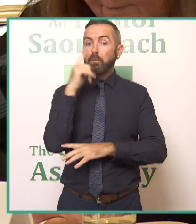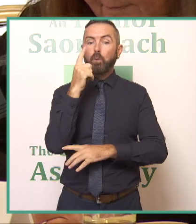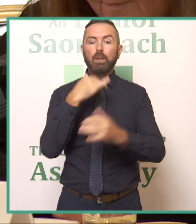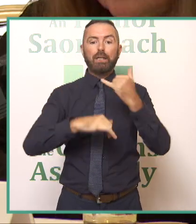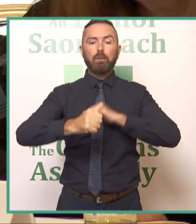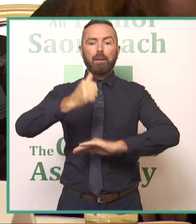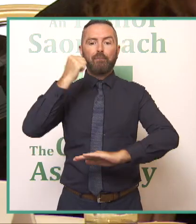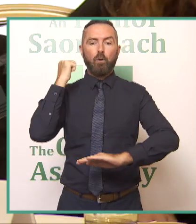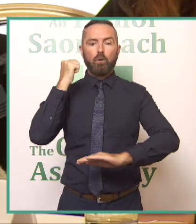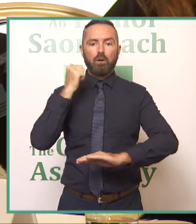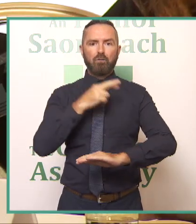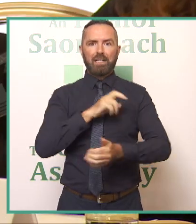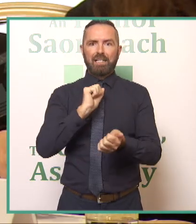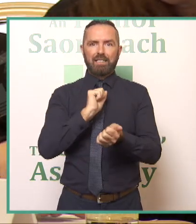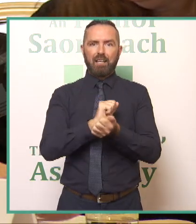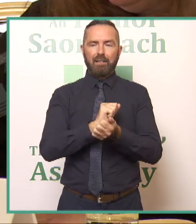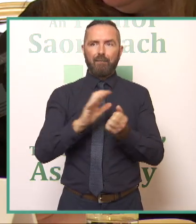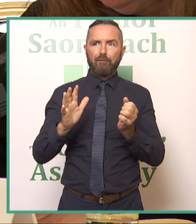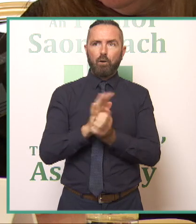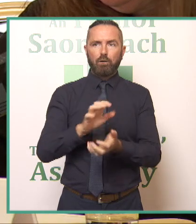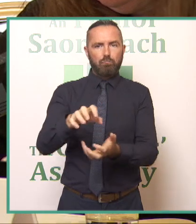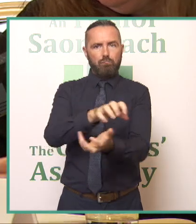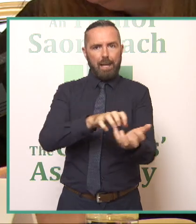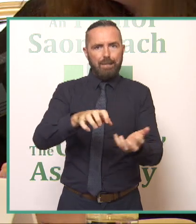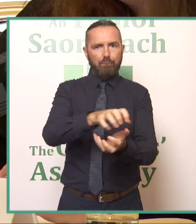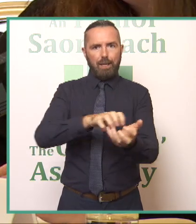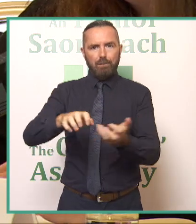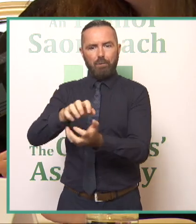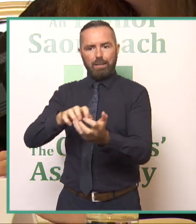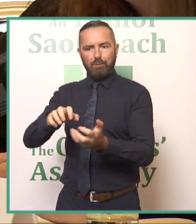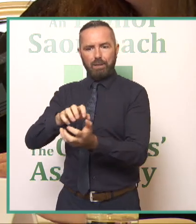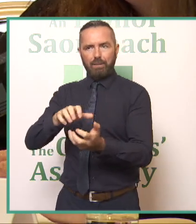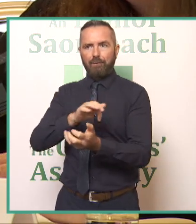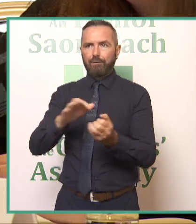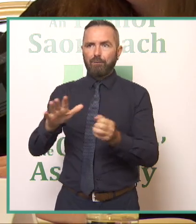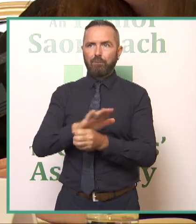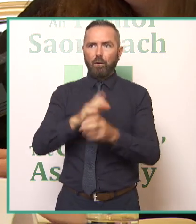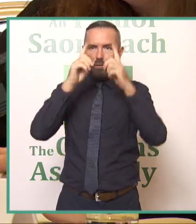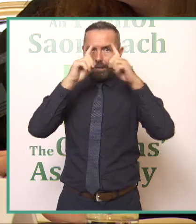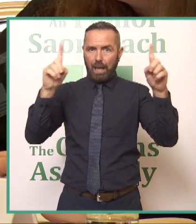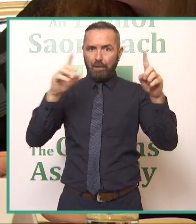was tightly grazed full of cattle so to have it go from that to where it is now is actually you